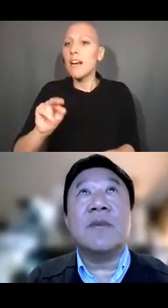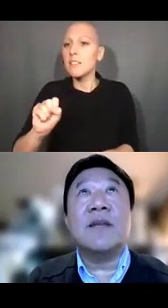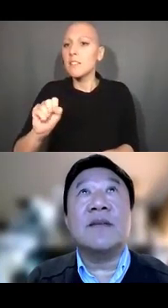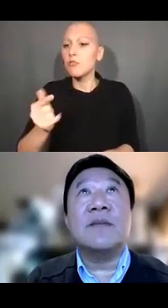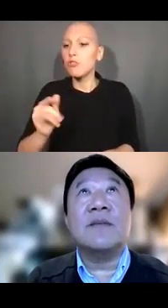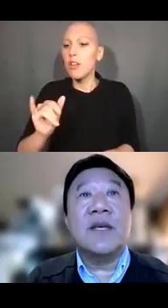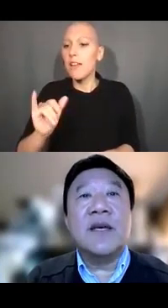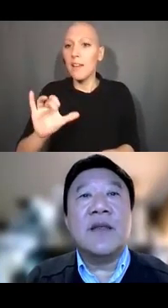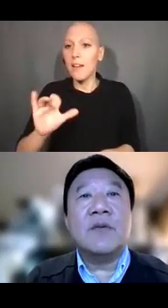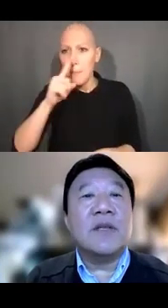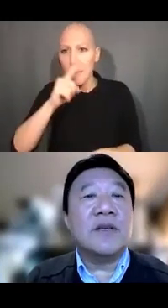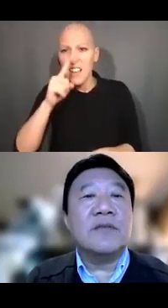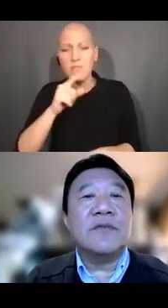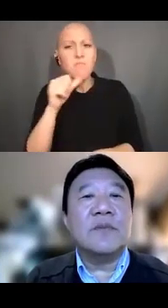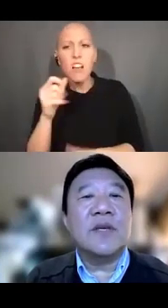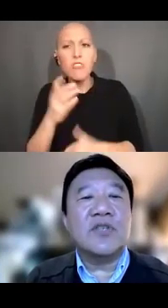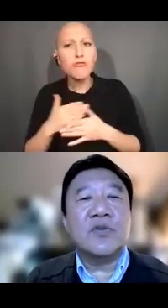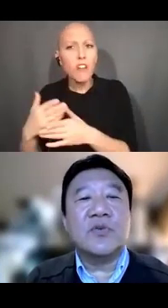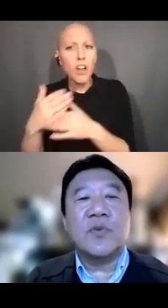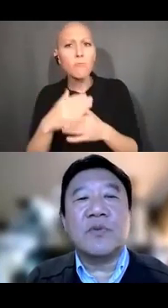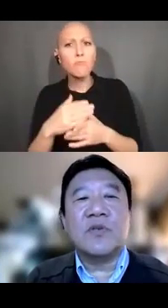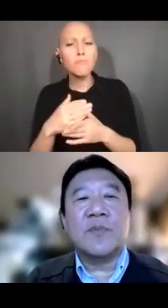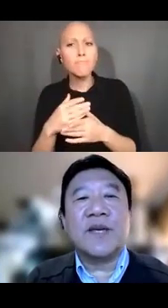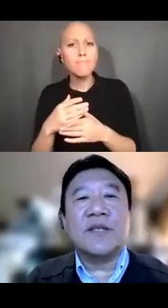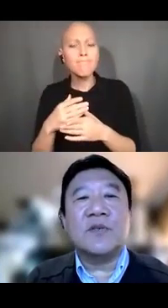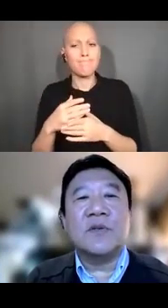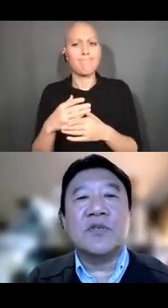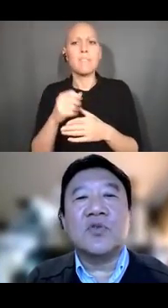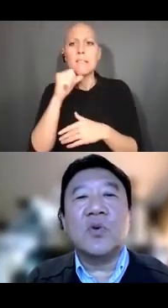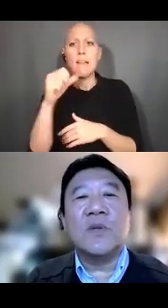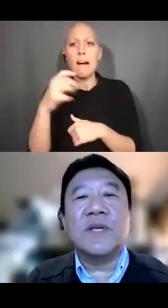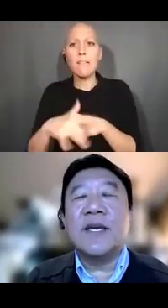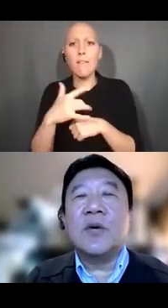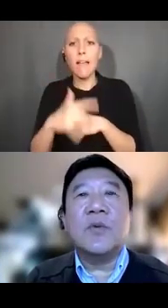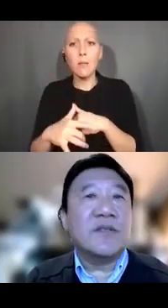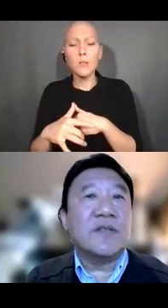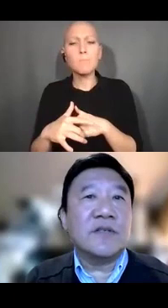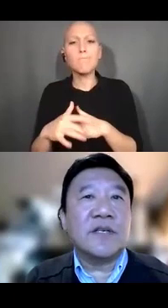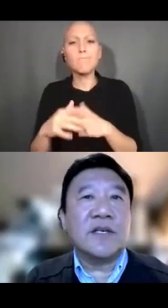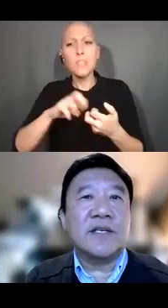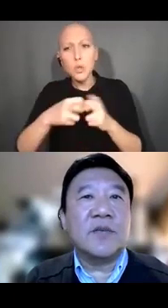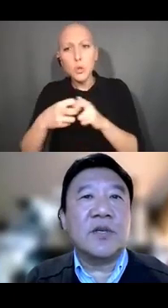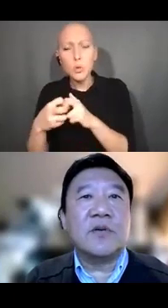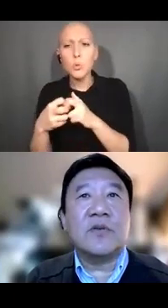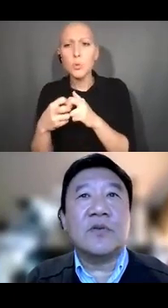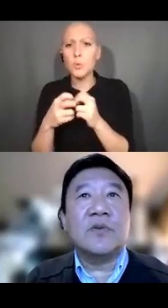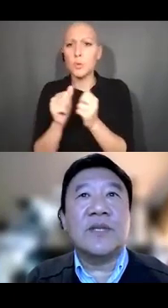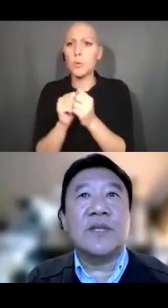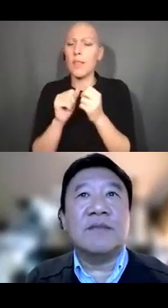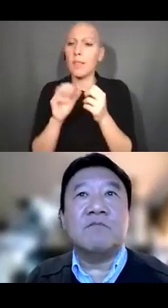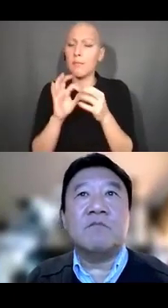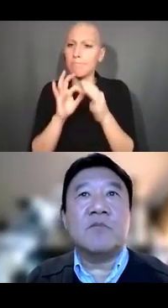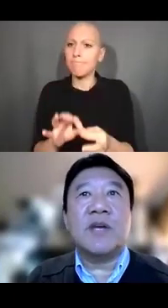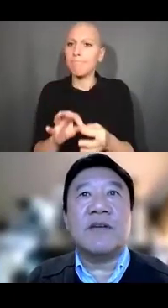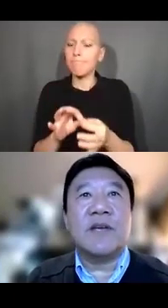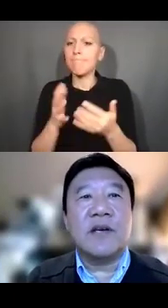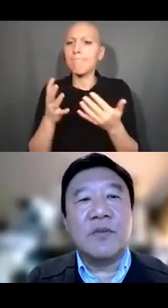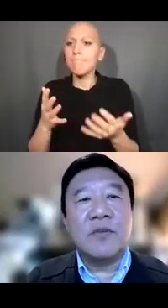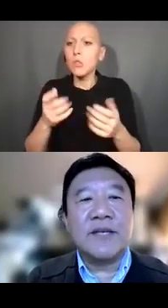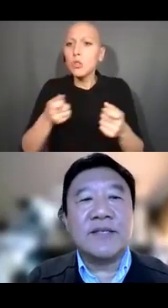and there was a lot of issues with respect to controlling research through the sharing of the mice.